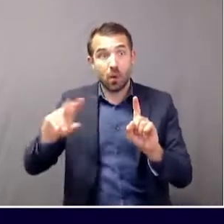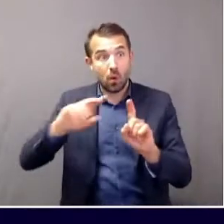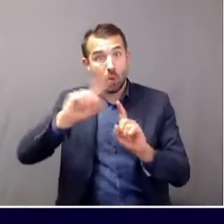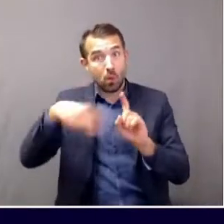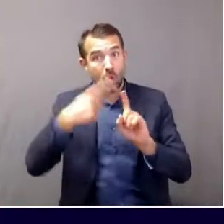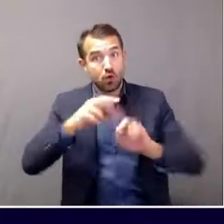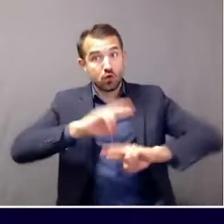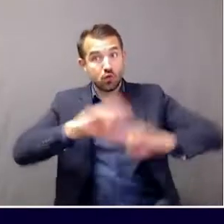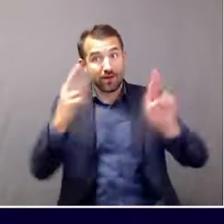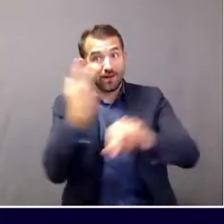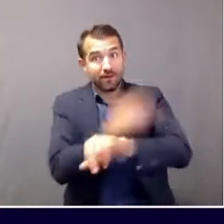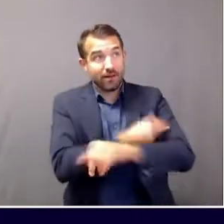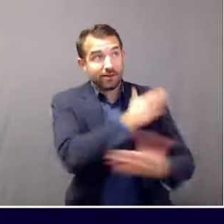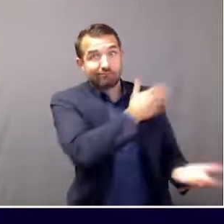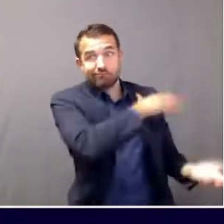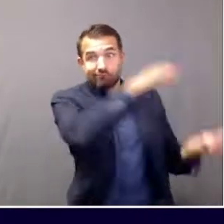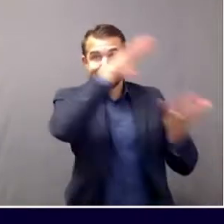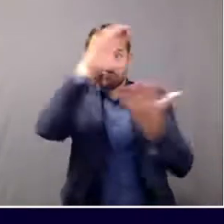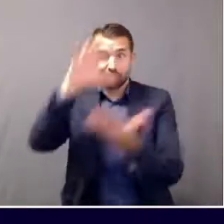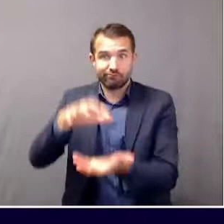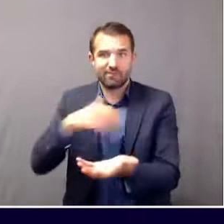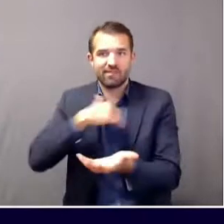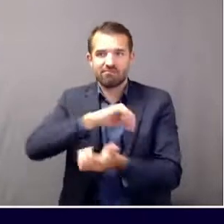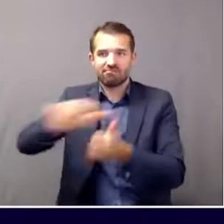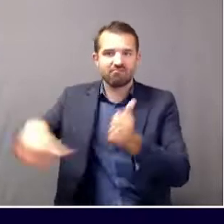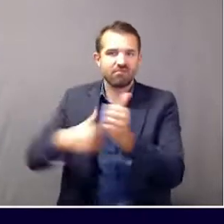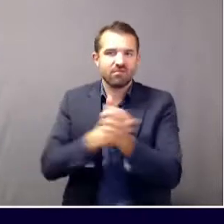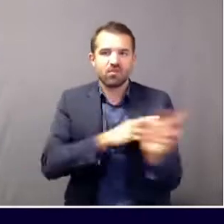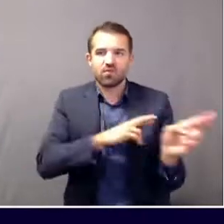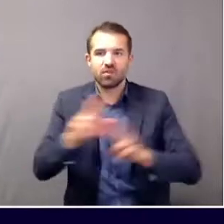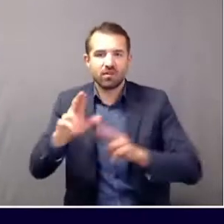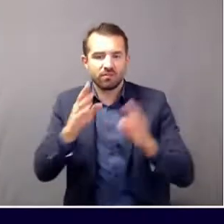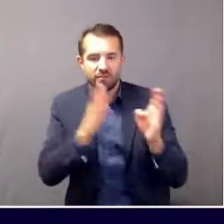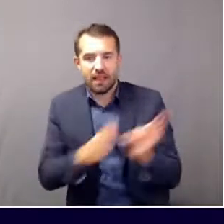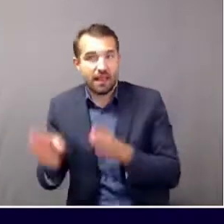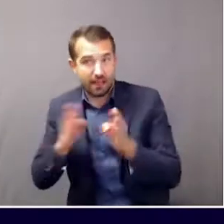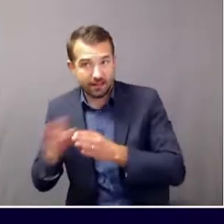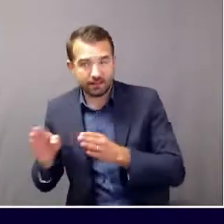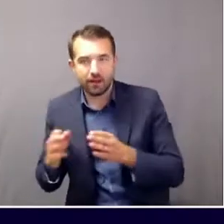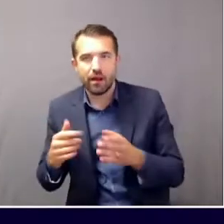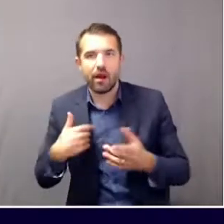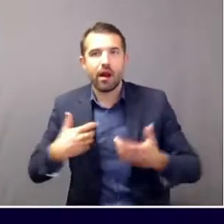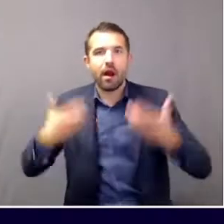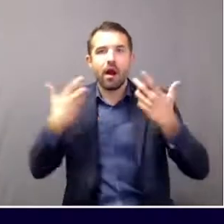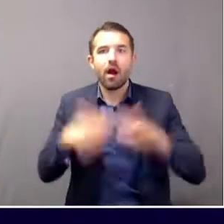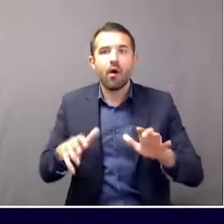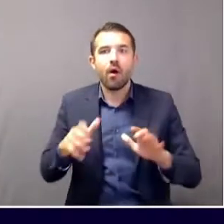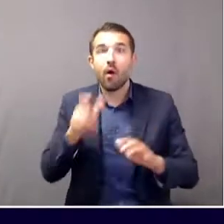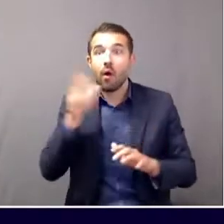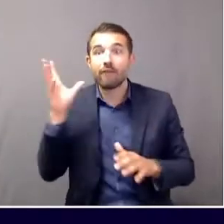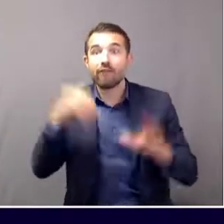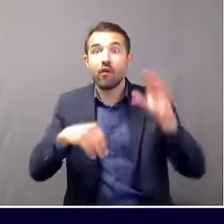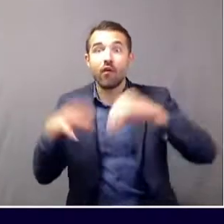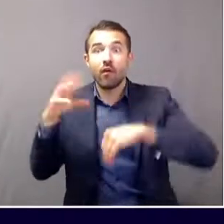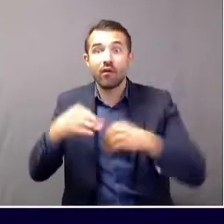that will be but we have been having productive conversations